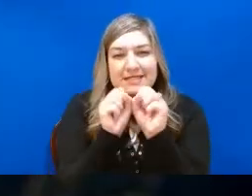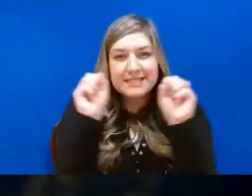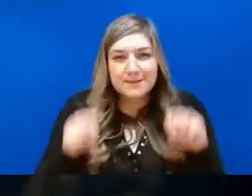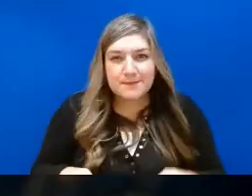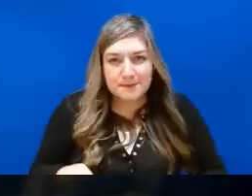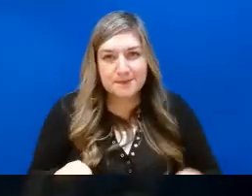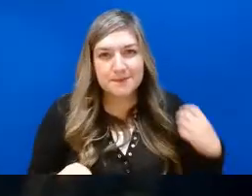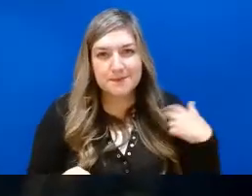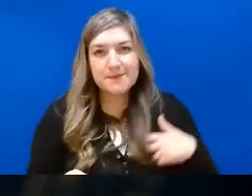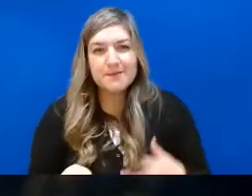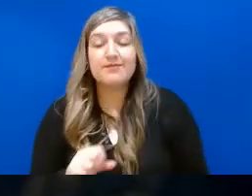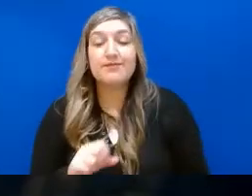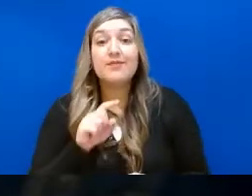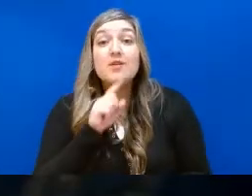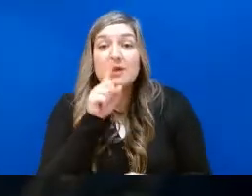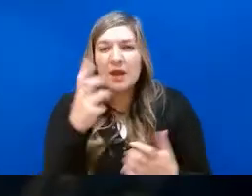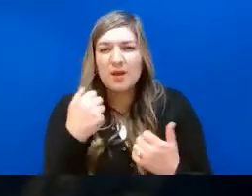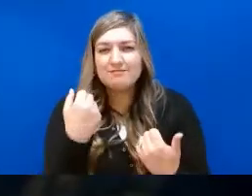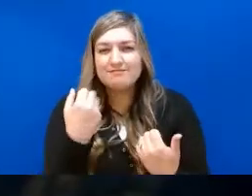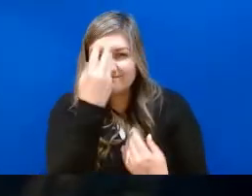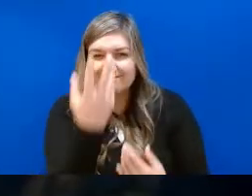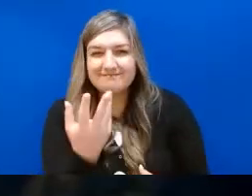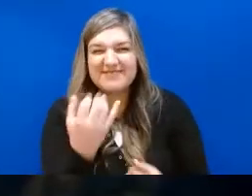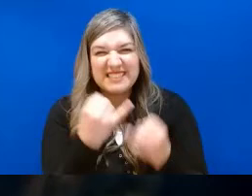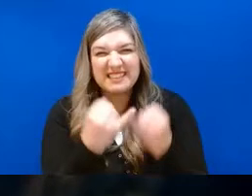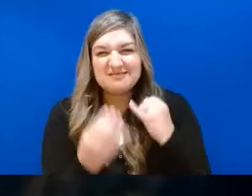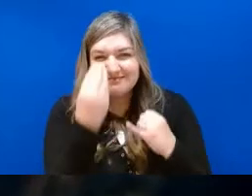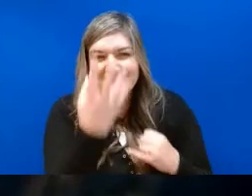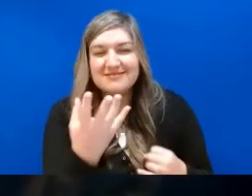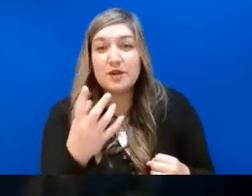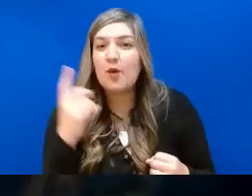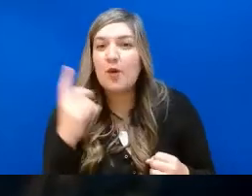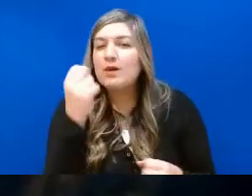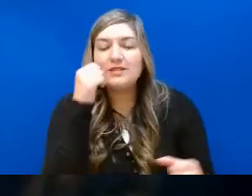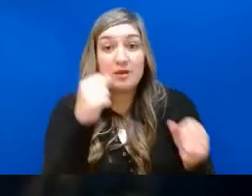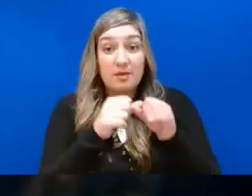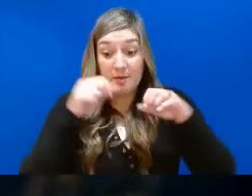As always, remember that your present situation is not your final destination.